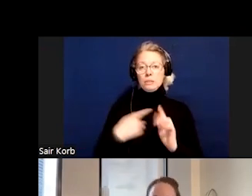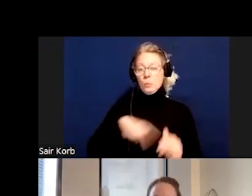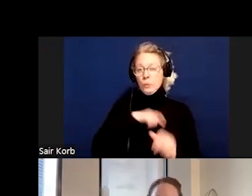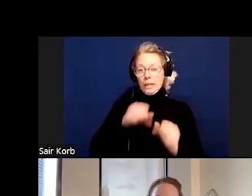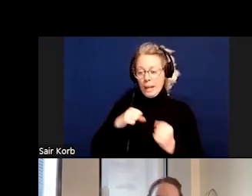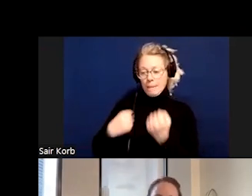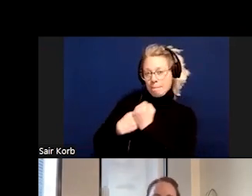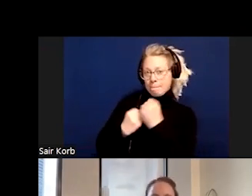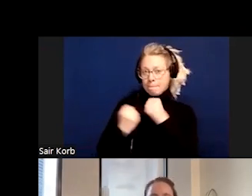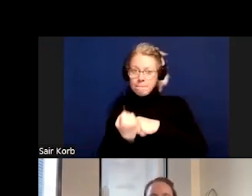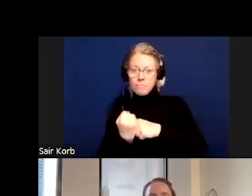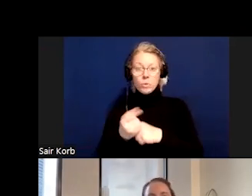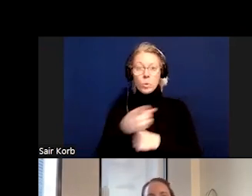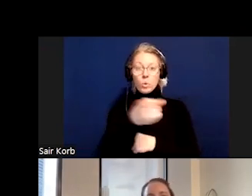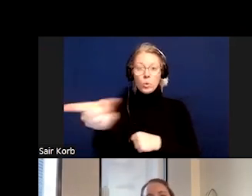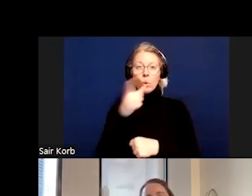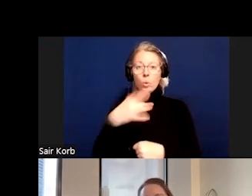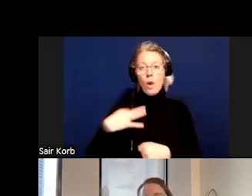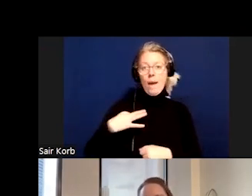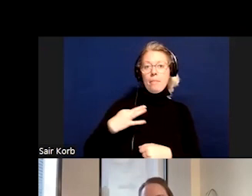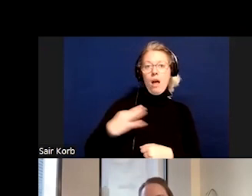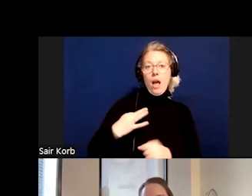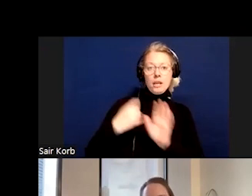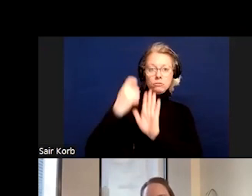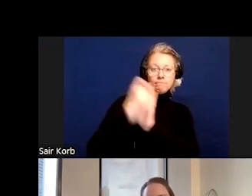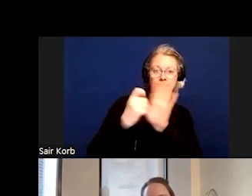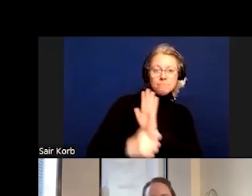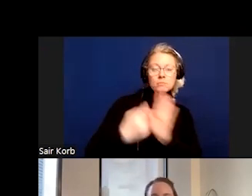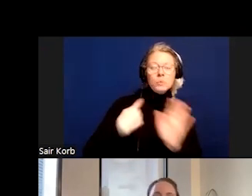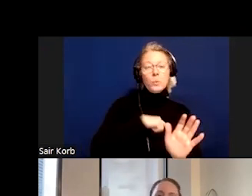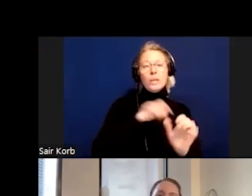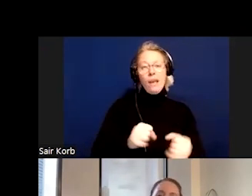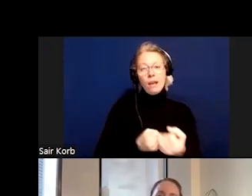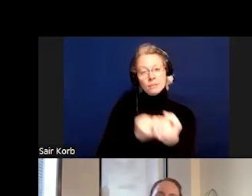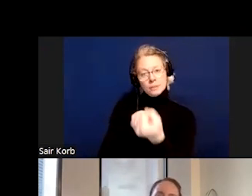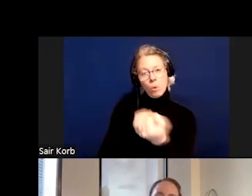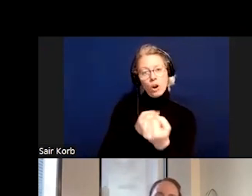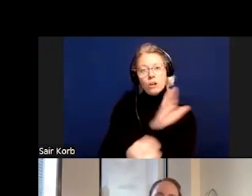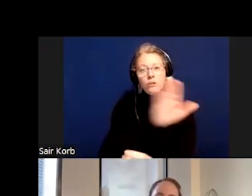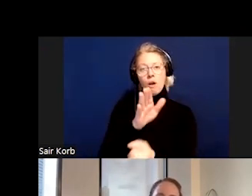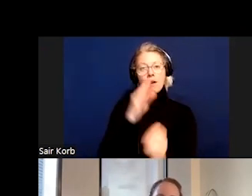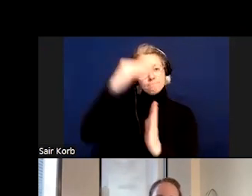applicants through the process in what is a competitive program. The program opens at